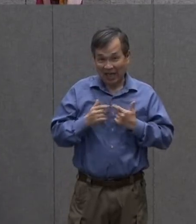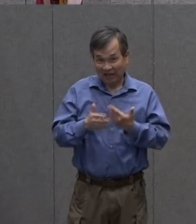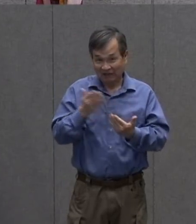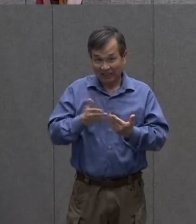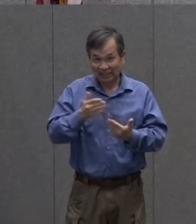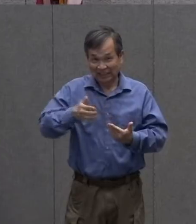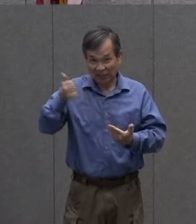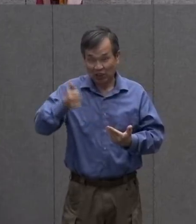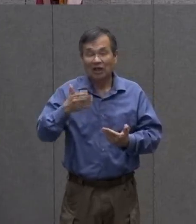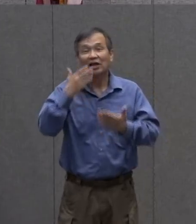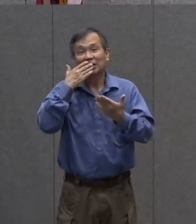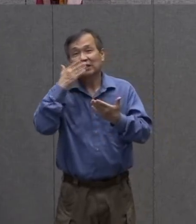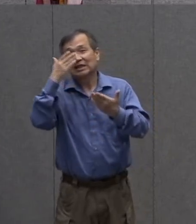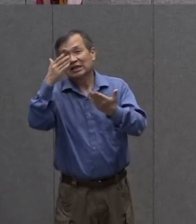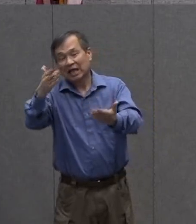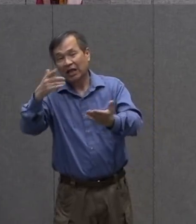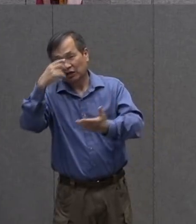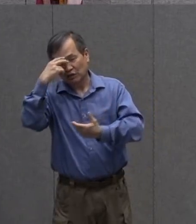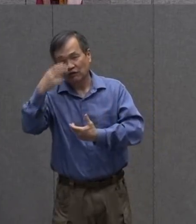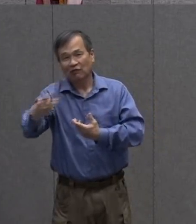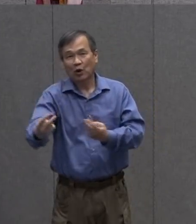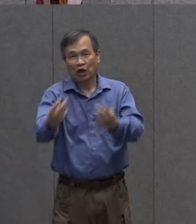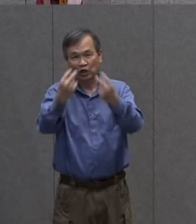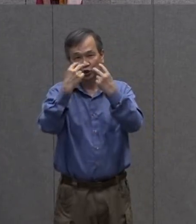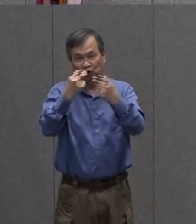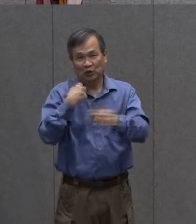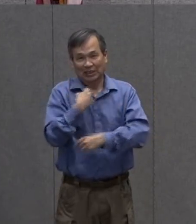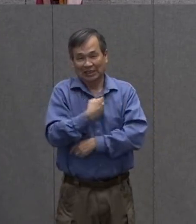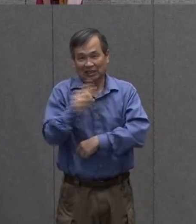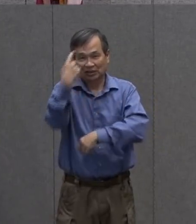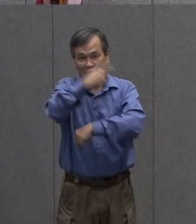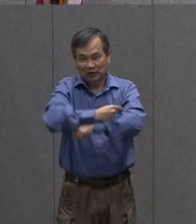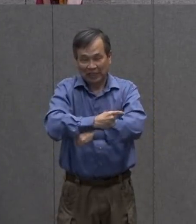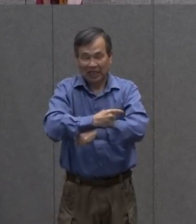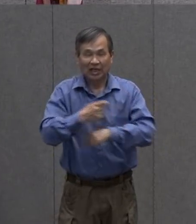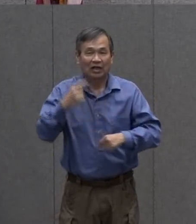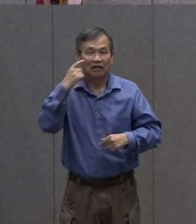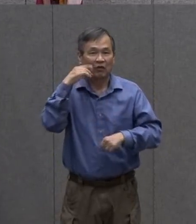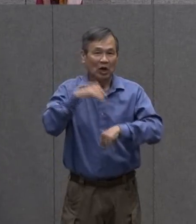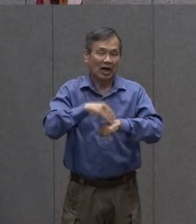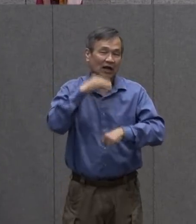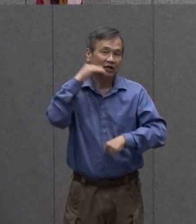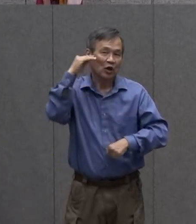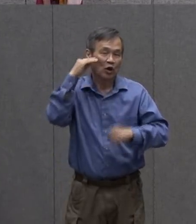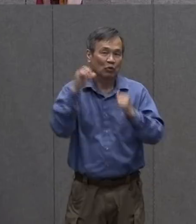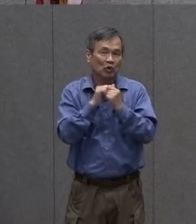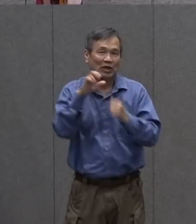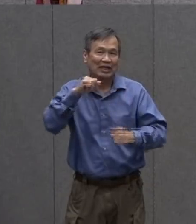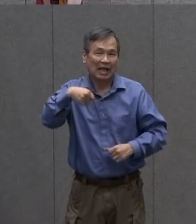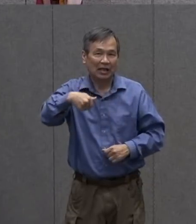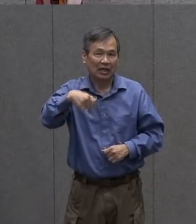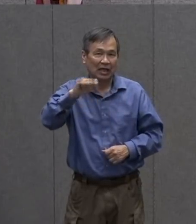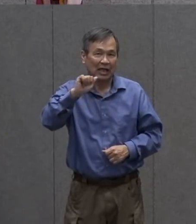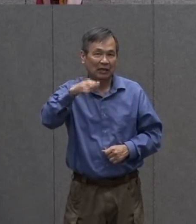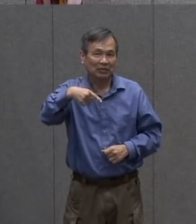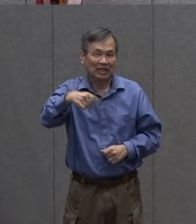Thank you for joining us today for @Home with APS. See you next week.